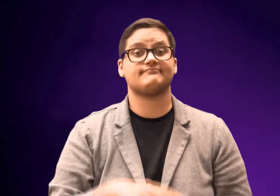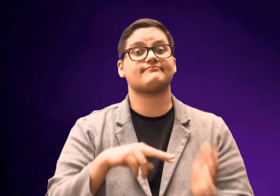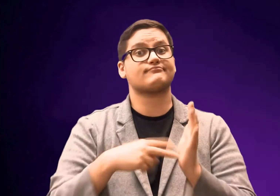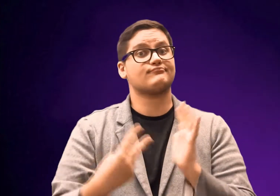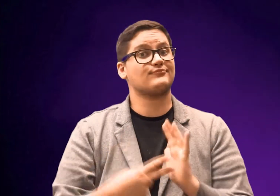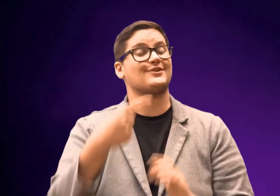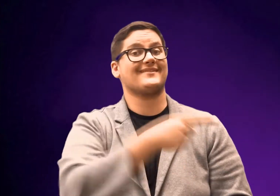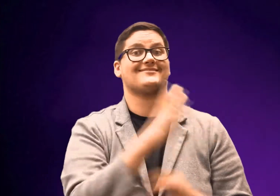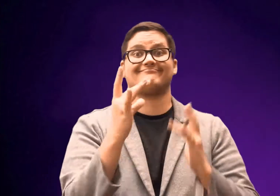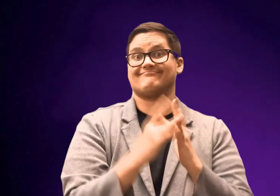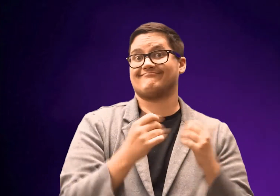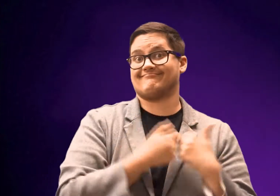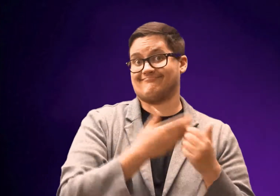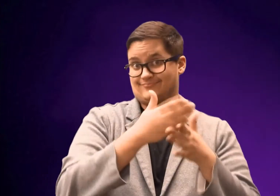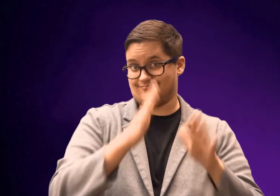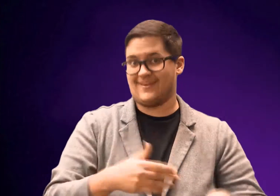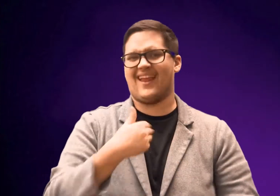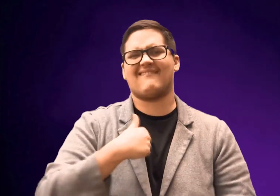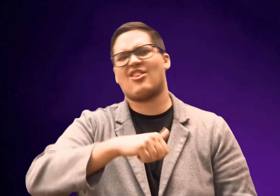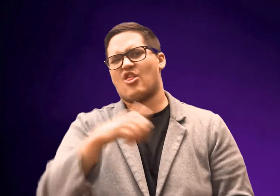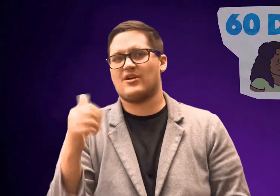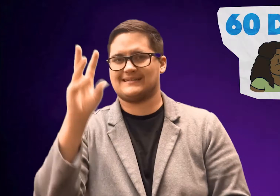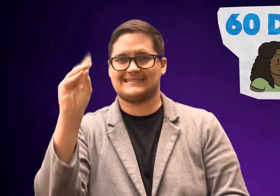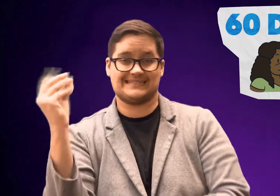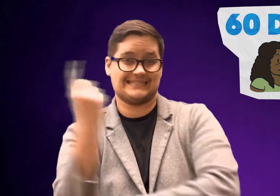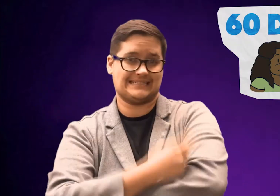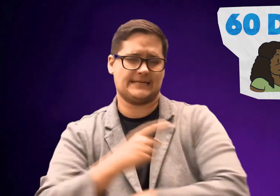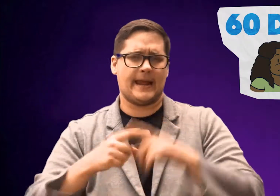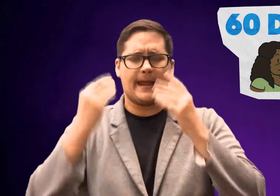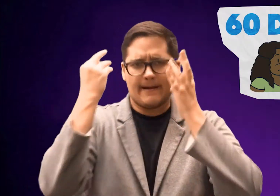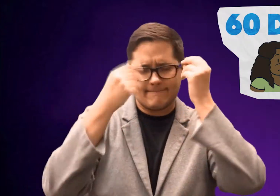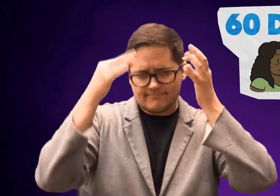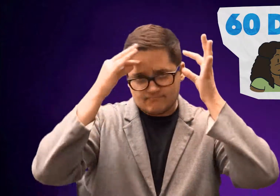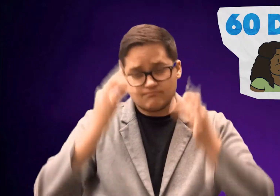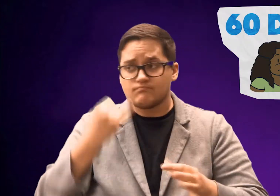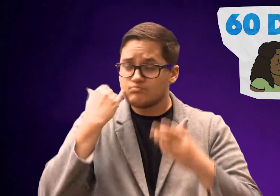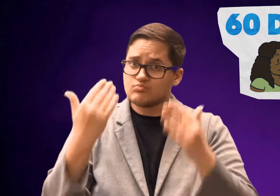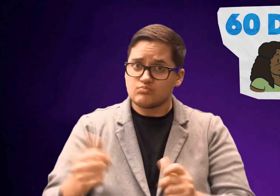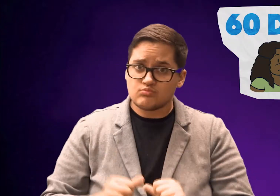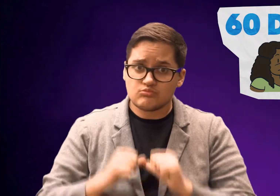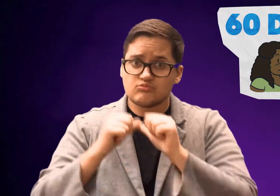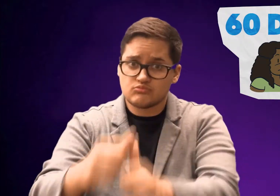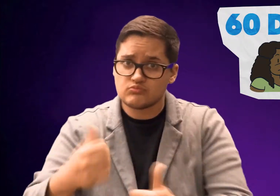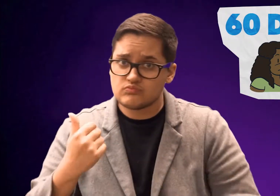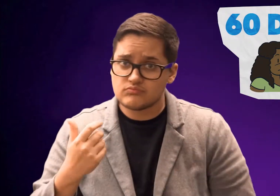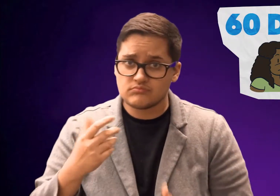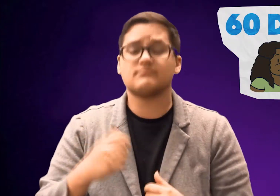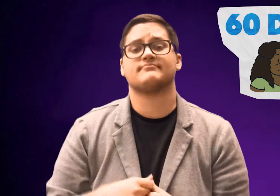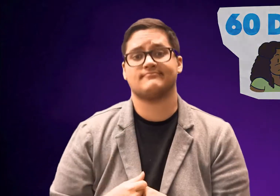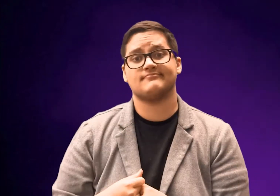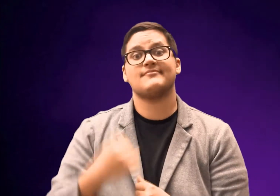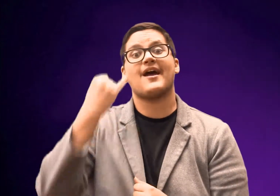Your spouse or partner will be given an additional 60 days to decide to withdraw or maintain sponsorship.